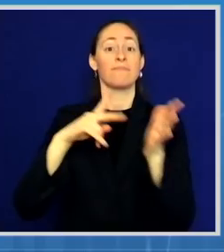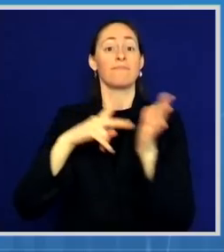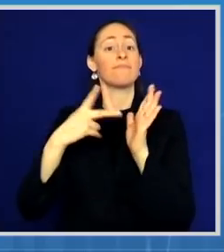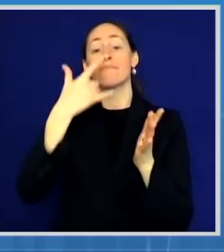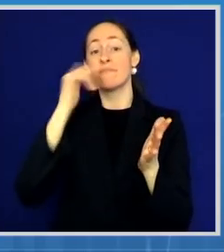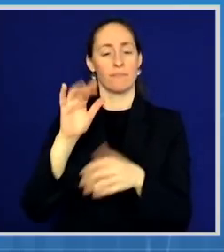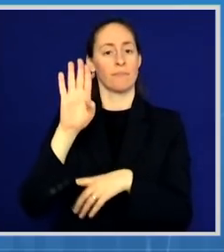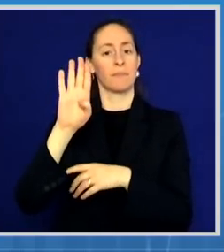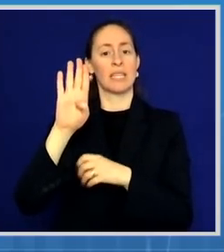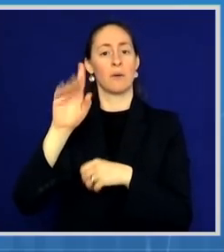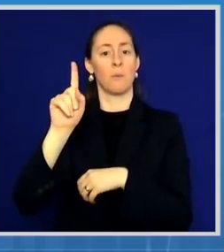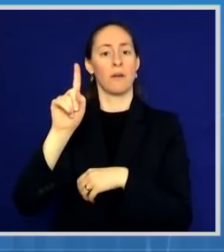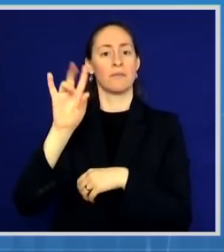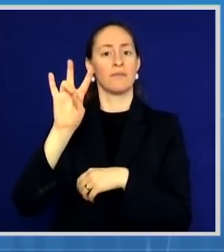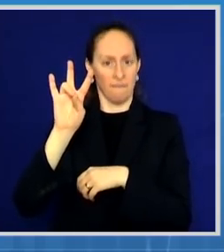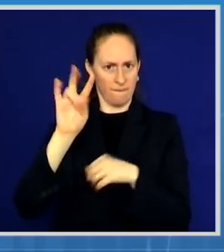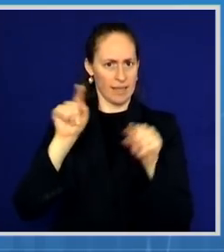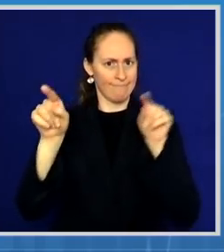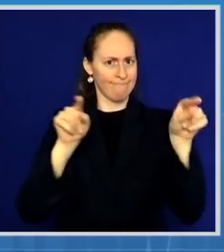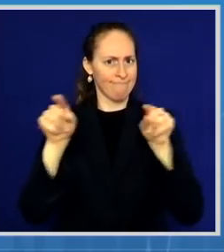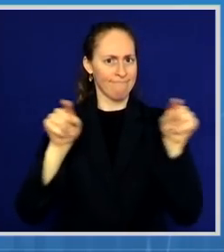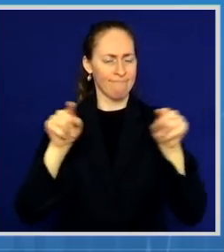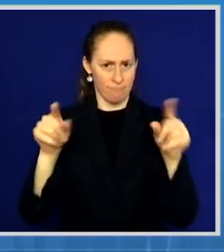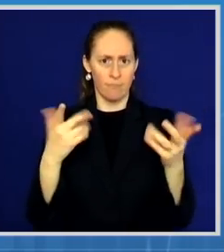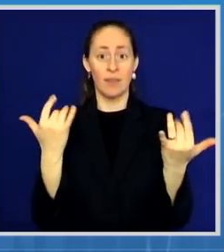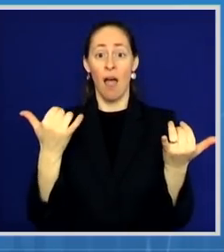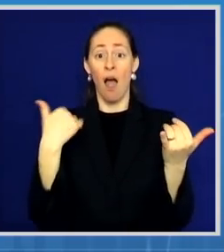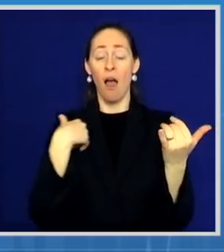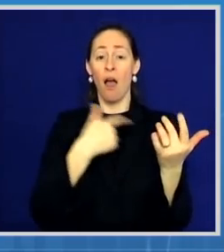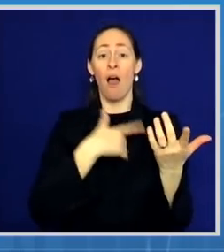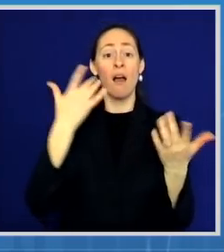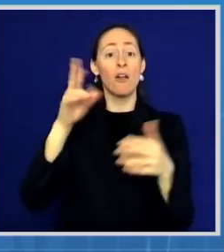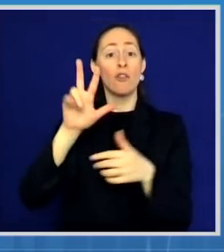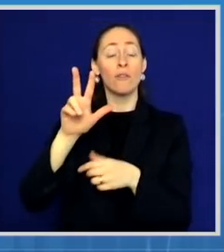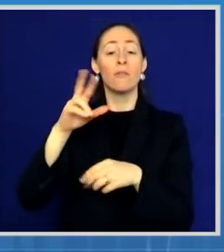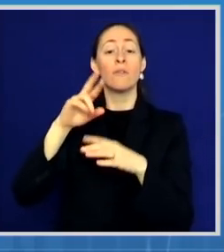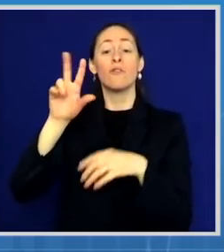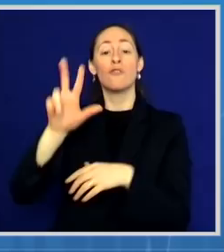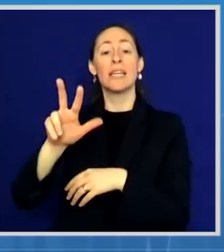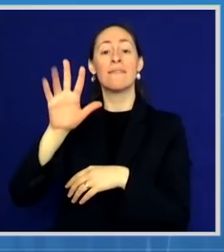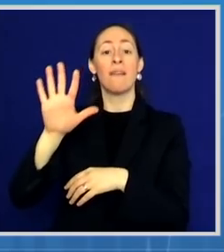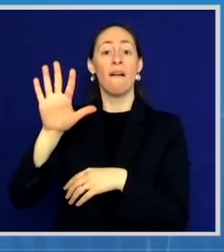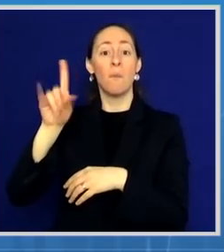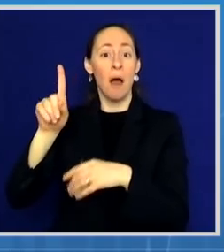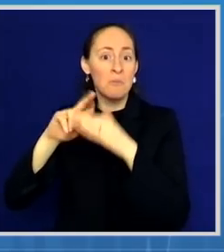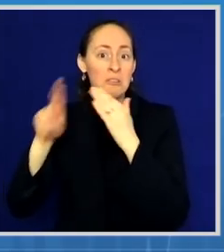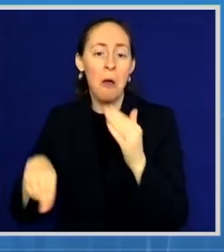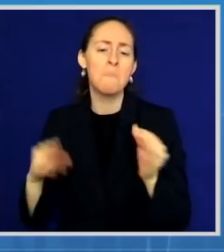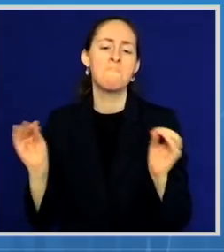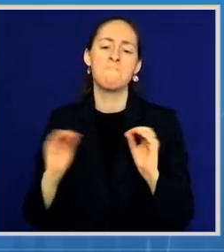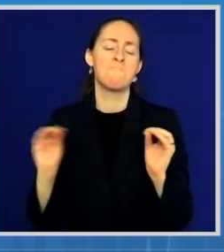At week three, it got a little bit better. You had more against 614, more against B17,